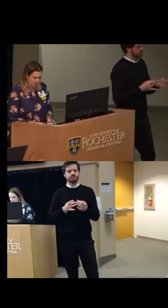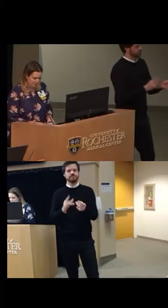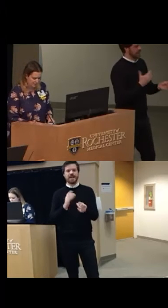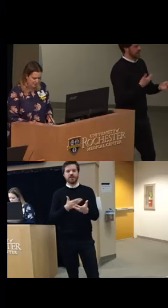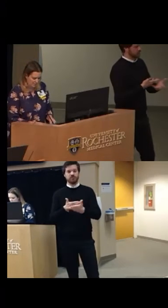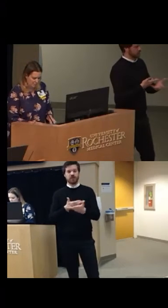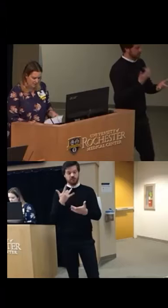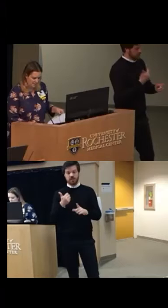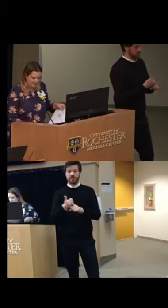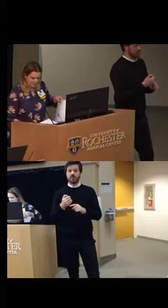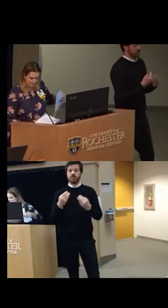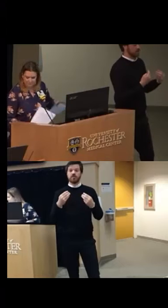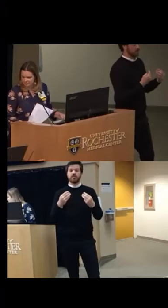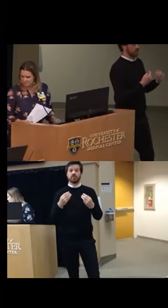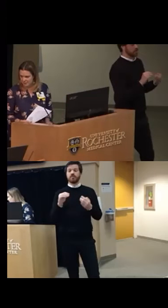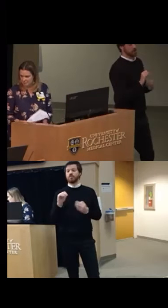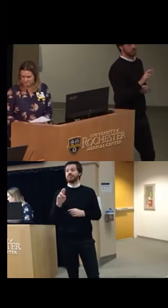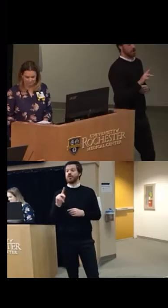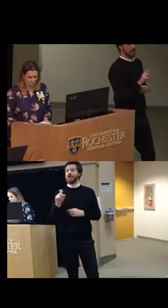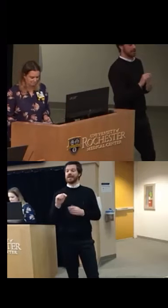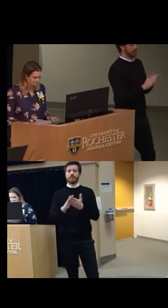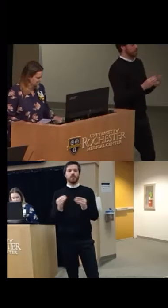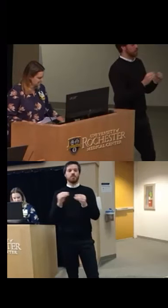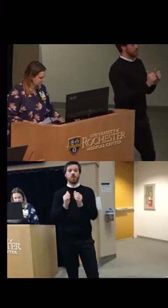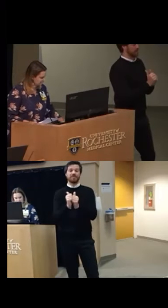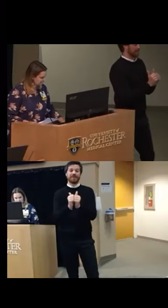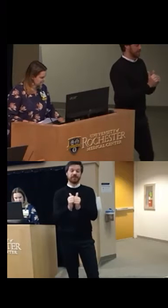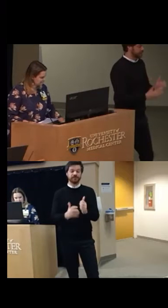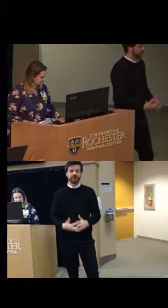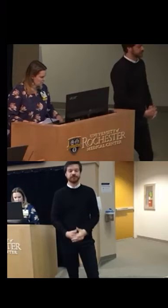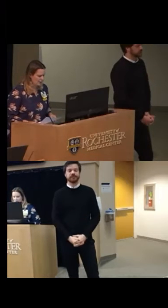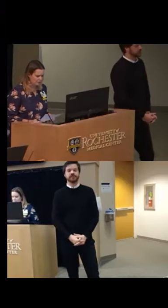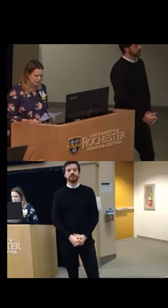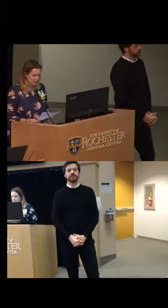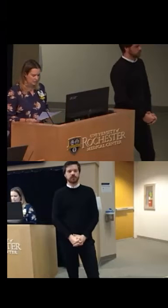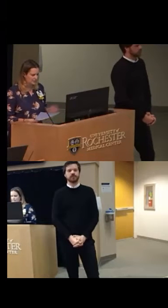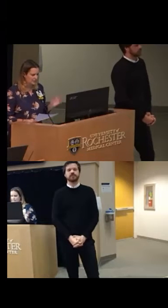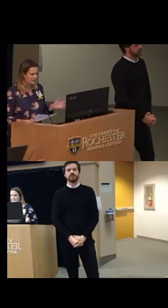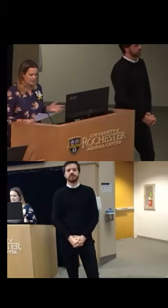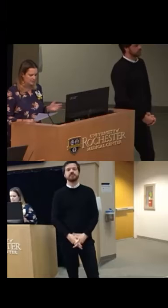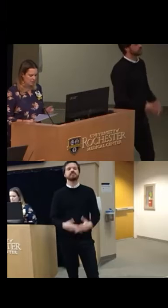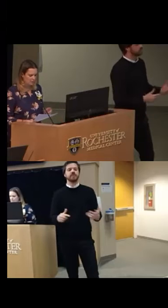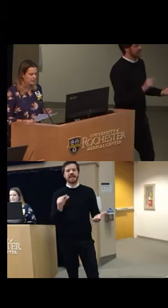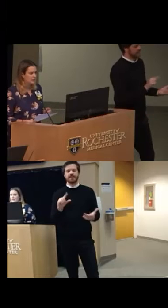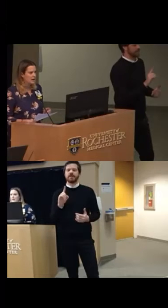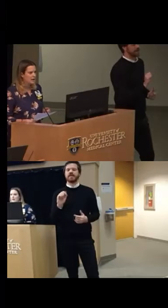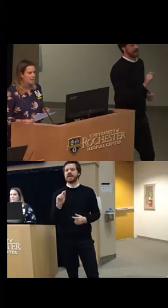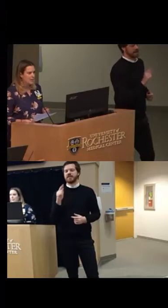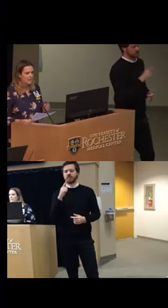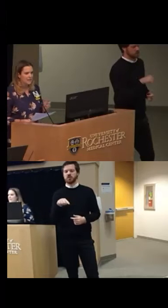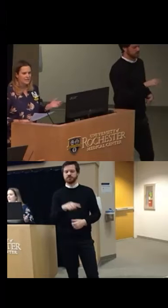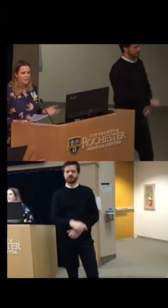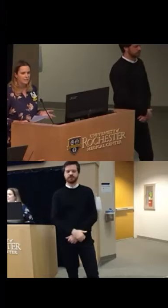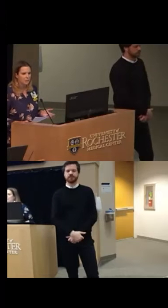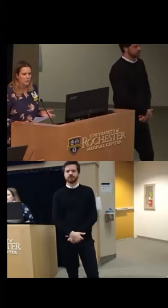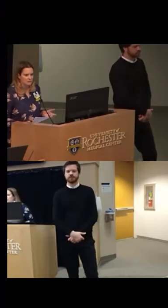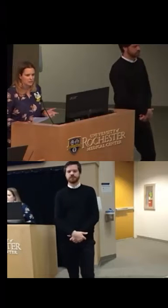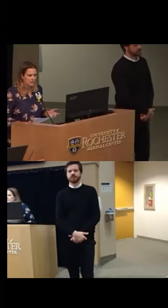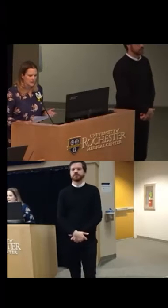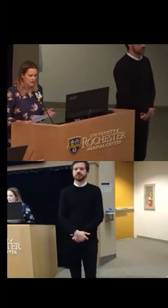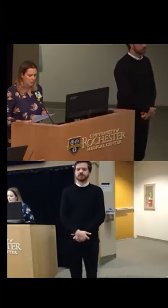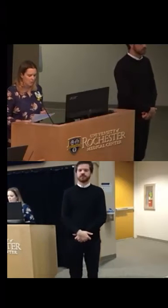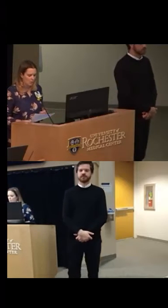Market's becoming more competitive right okay so a little bit of data for you um in the EAP World um